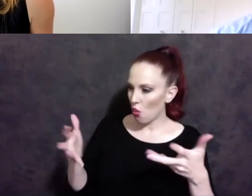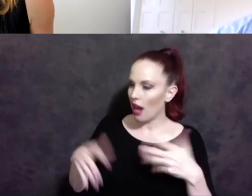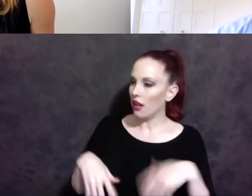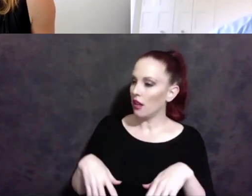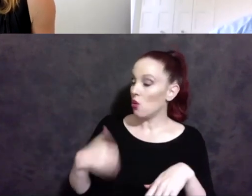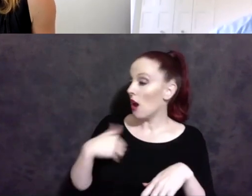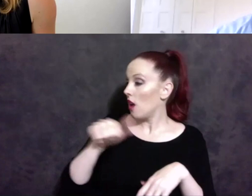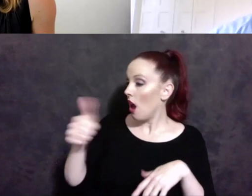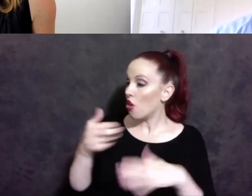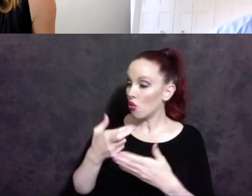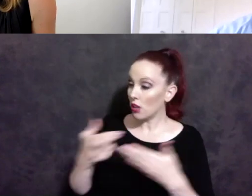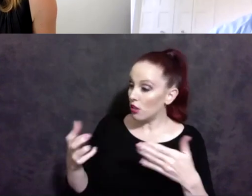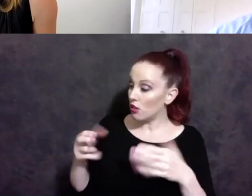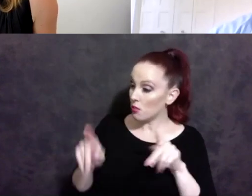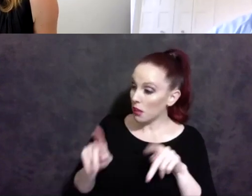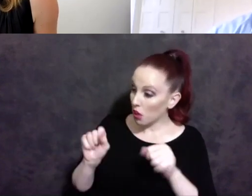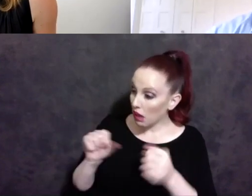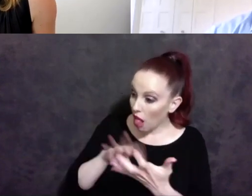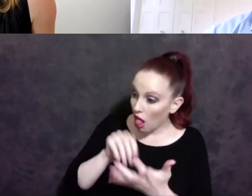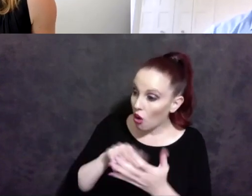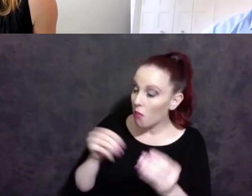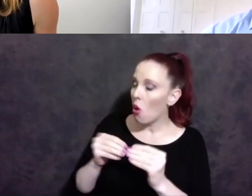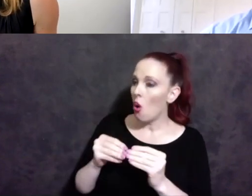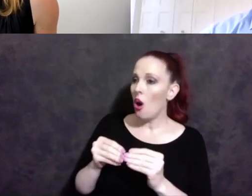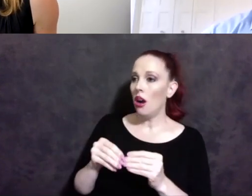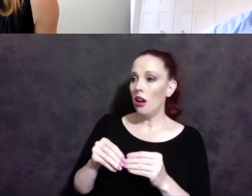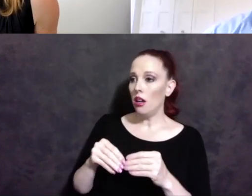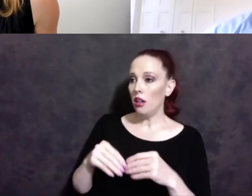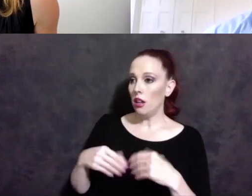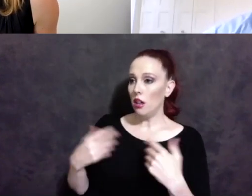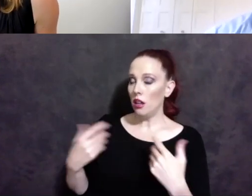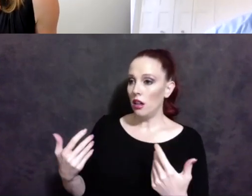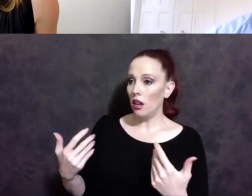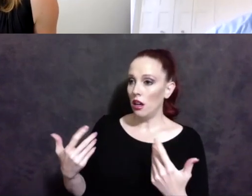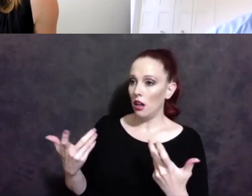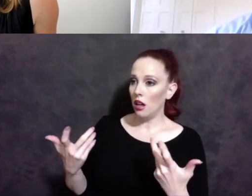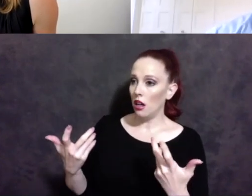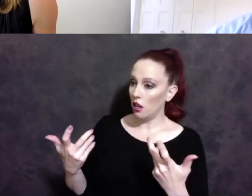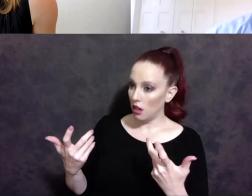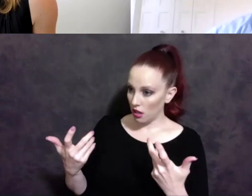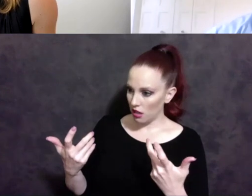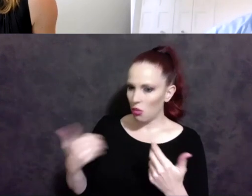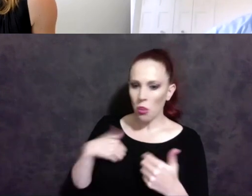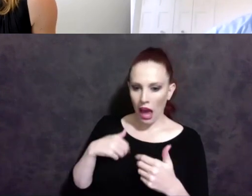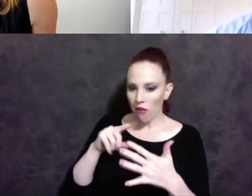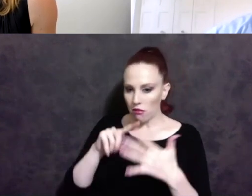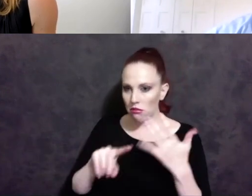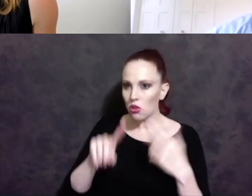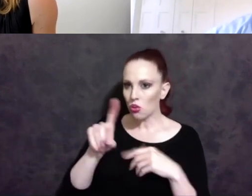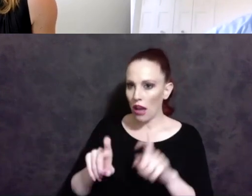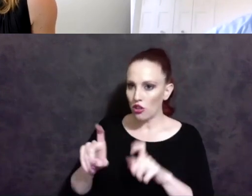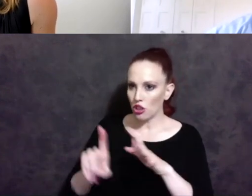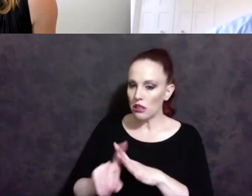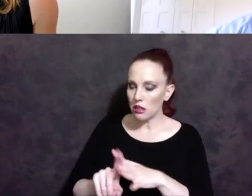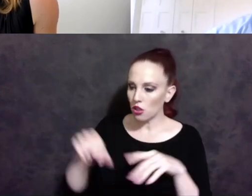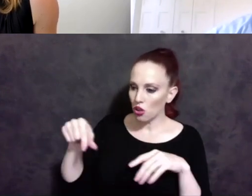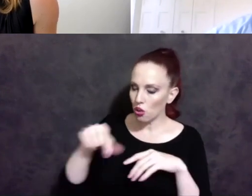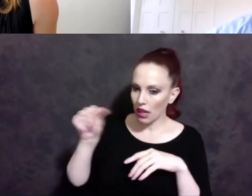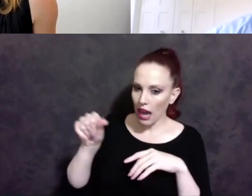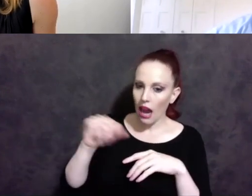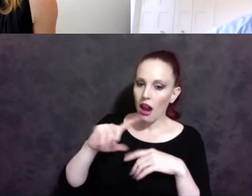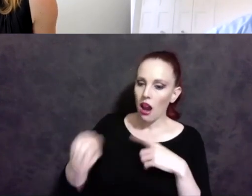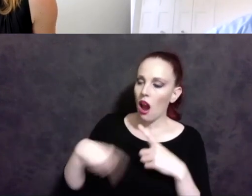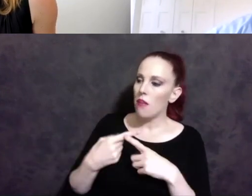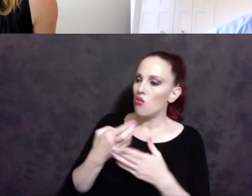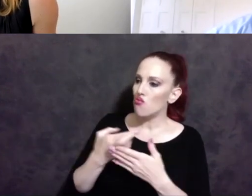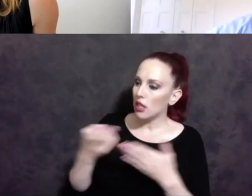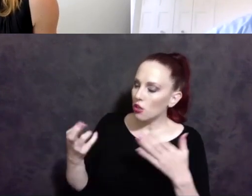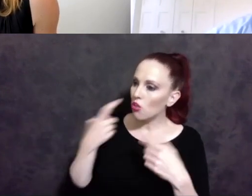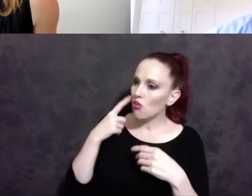people can learn more? We have a couple of questions in the Q&A about resources for mindfulness